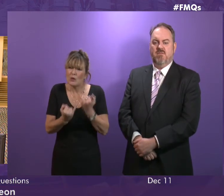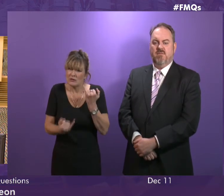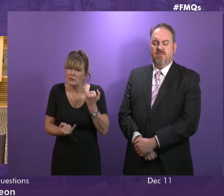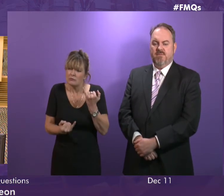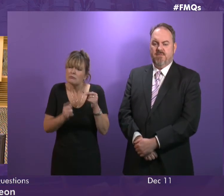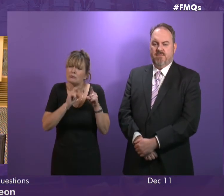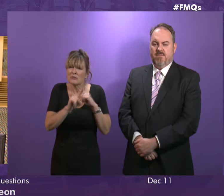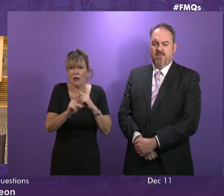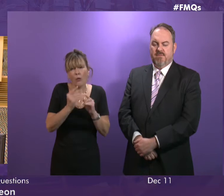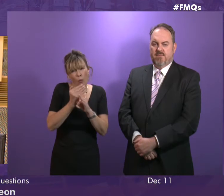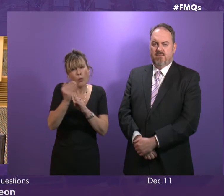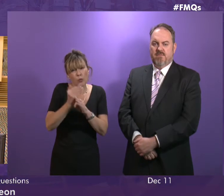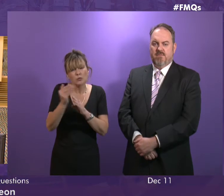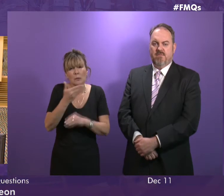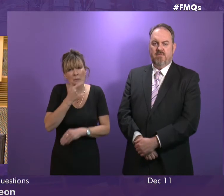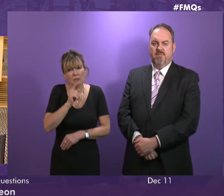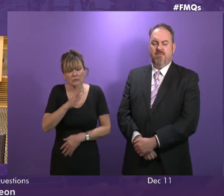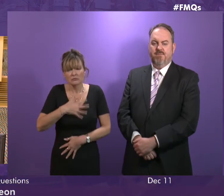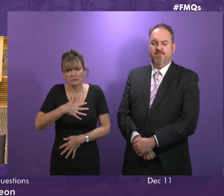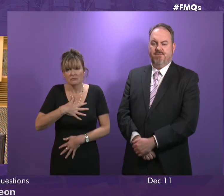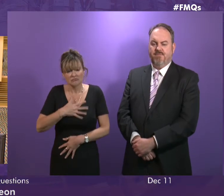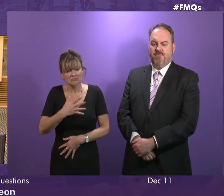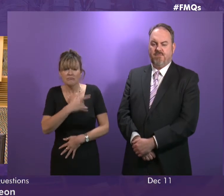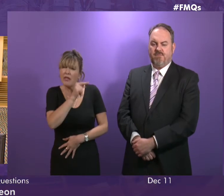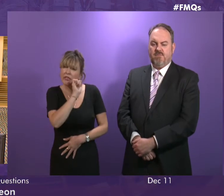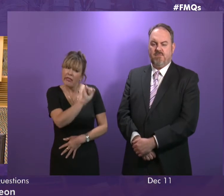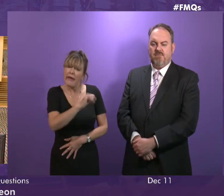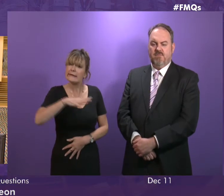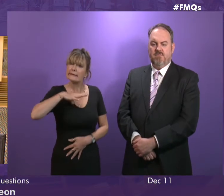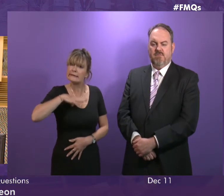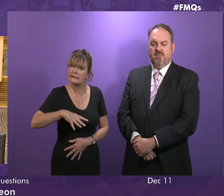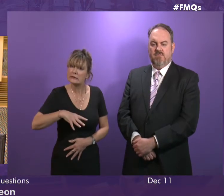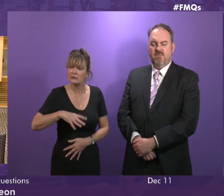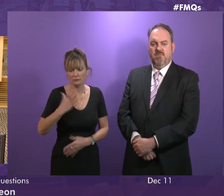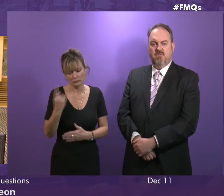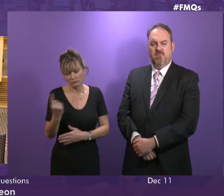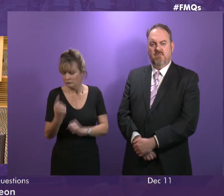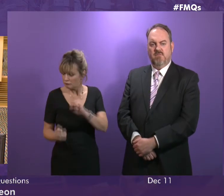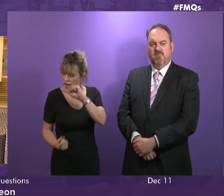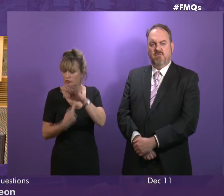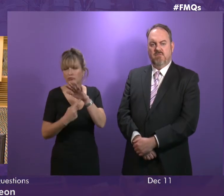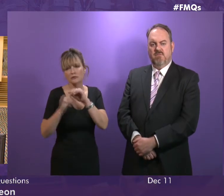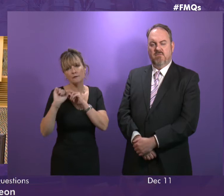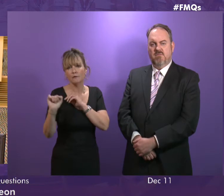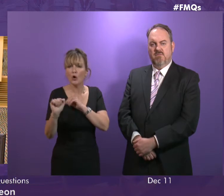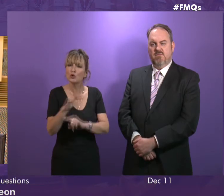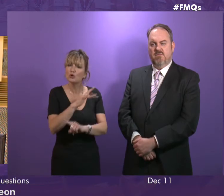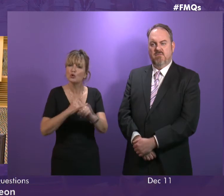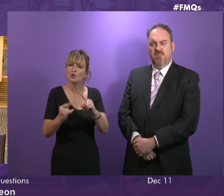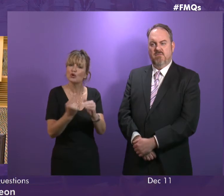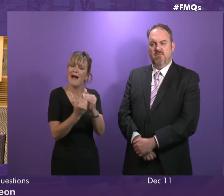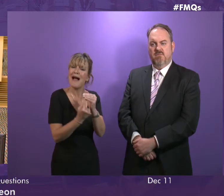The needs of older people are one of the priorities of our national strategy on social isolation